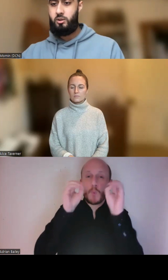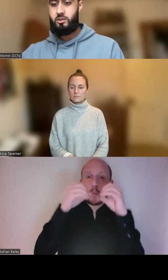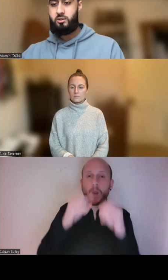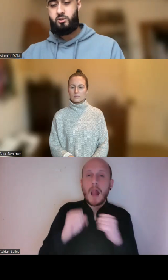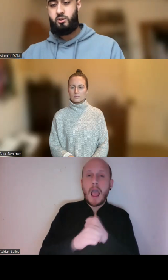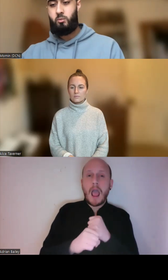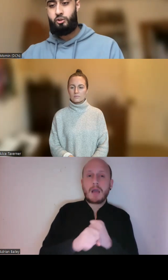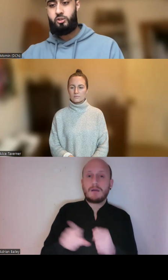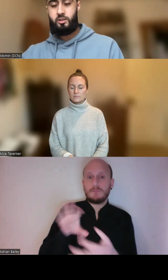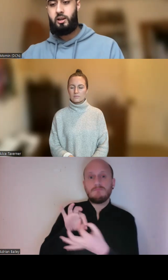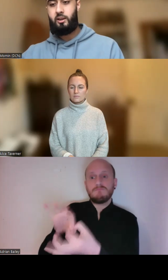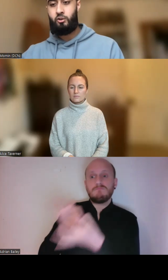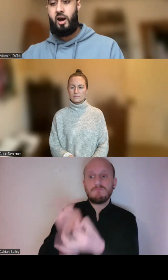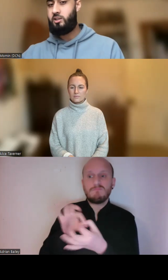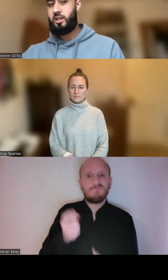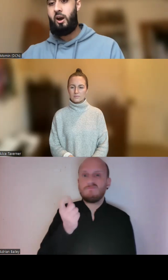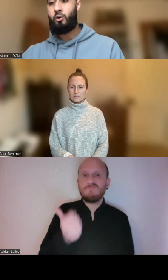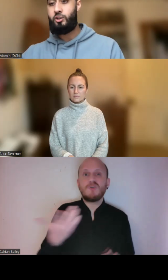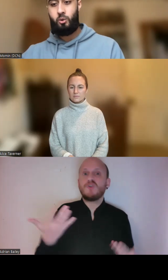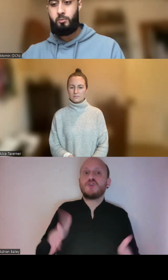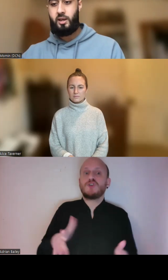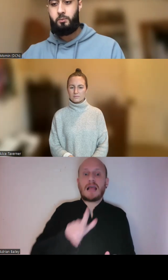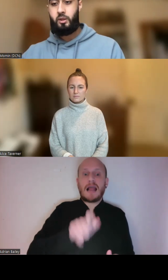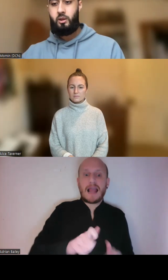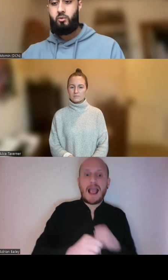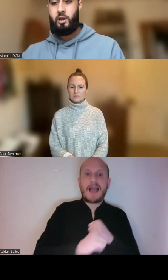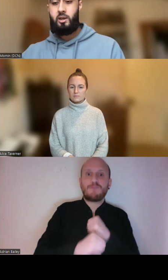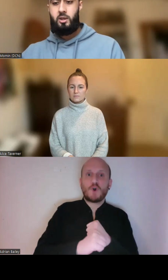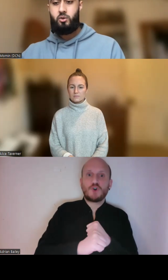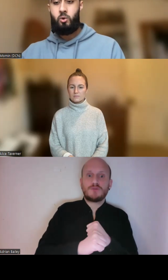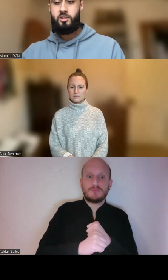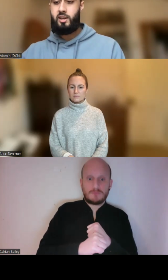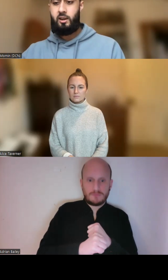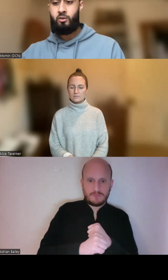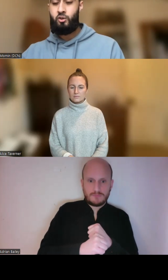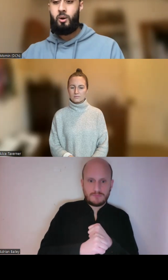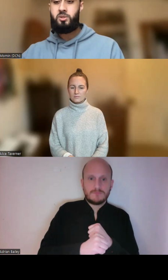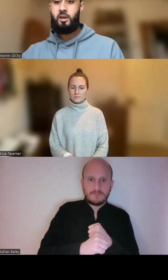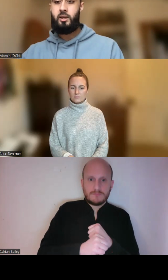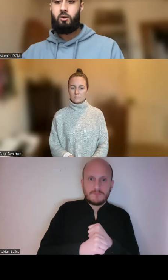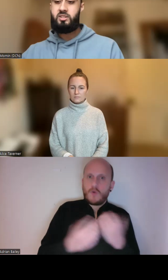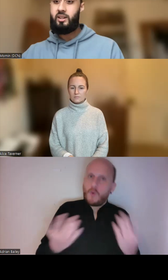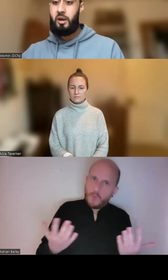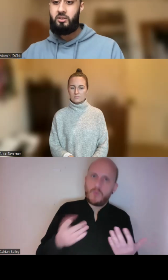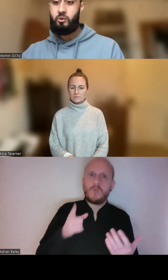because someone's just clicking on your ad to get onto your website. Once they're getting onto your website, obviously it depends